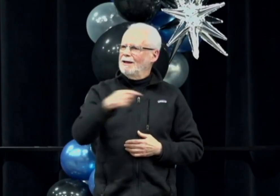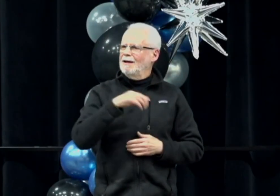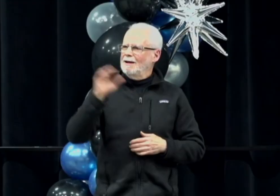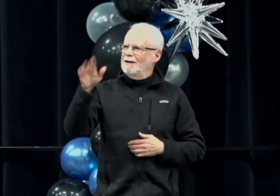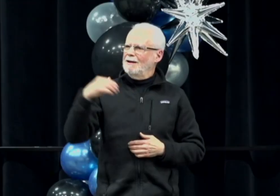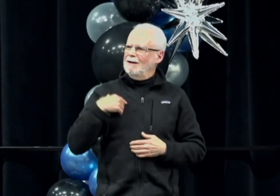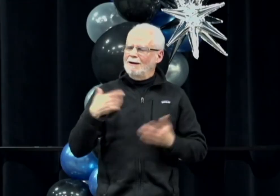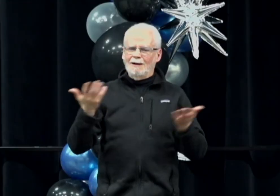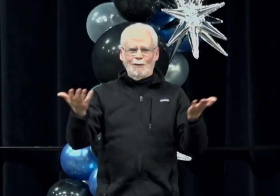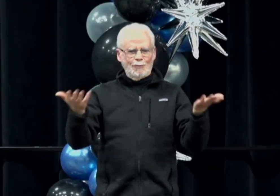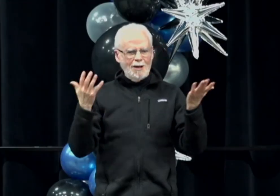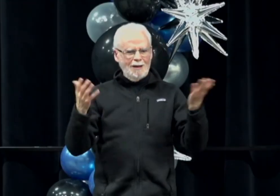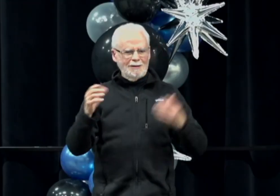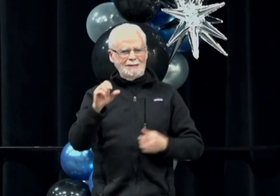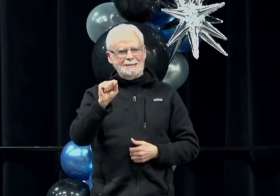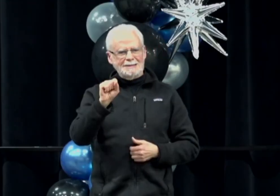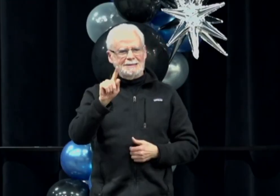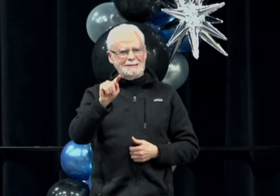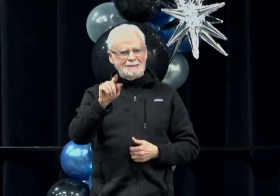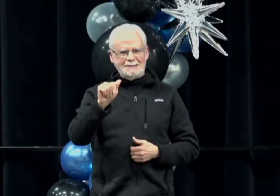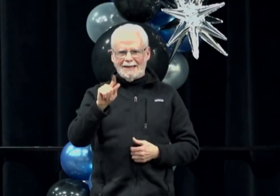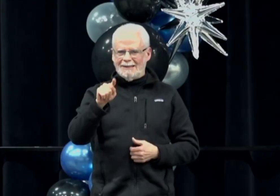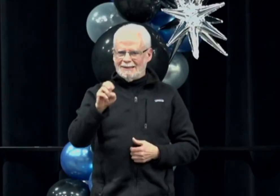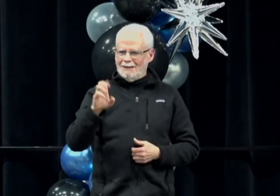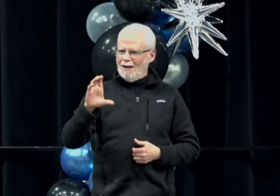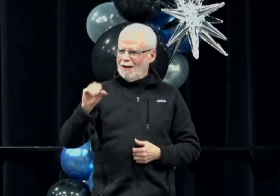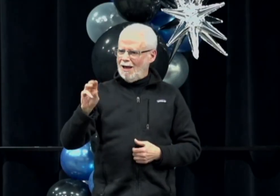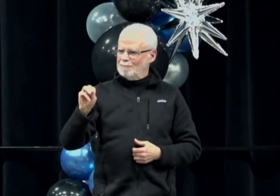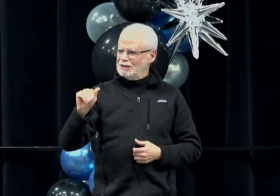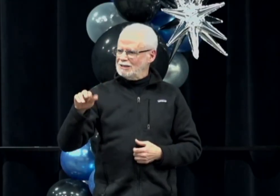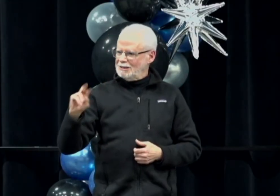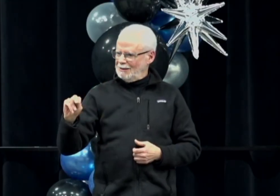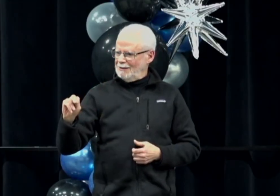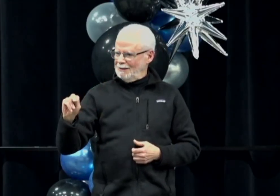understanding of what Deaf people needed. He called for an informal meeting with a